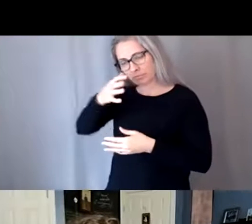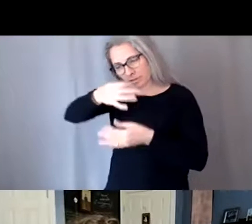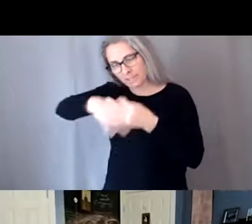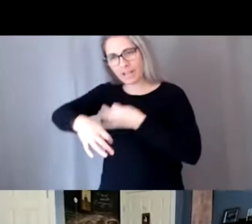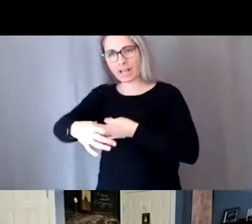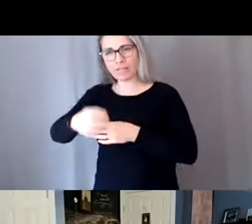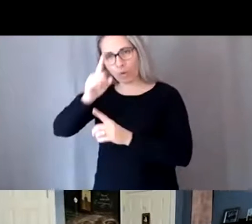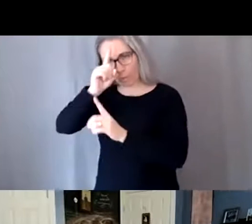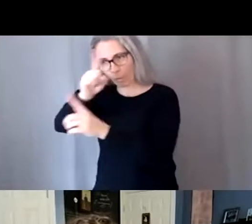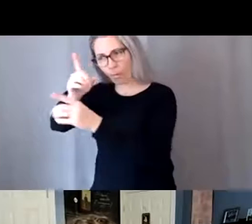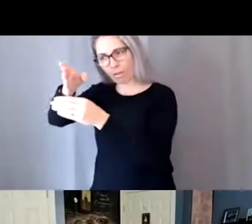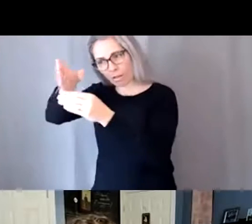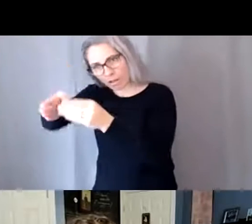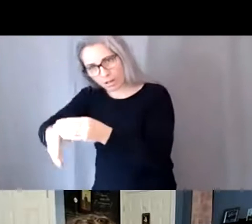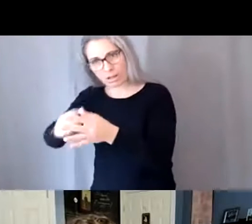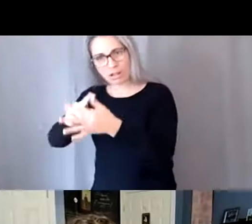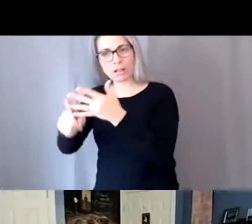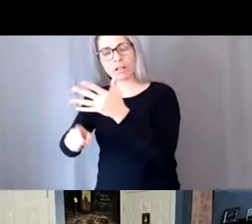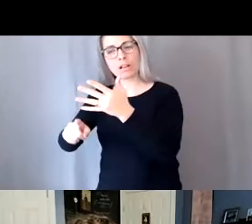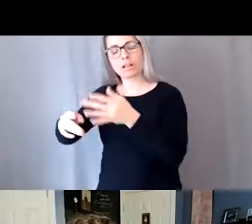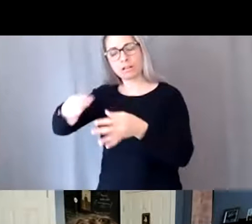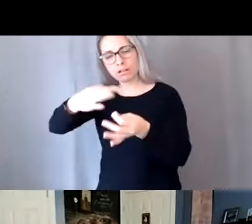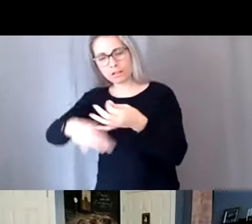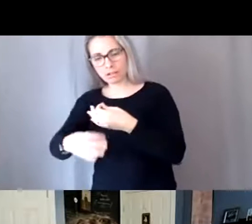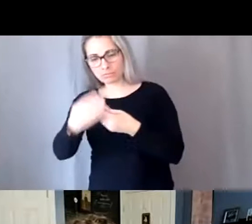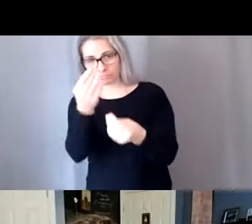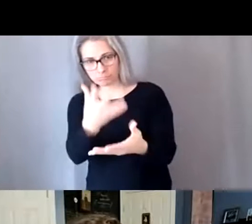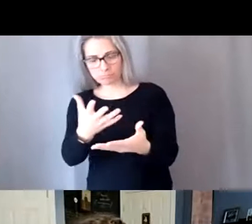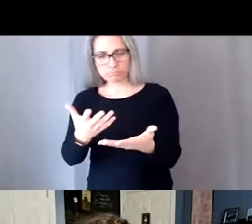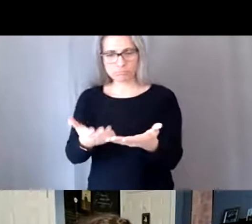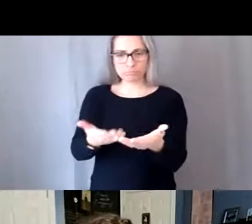interventions and to go along with that I just